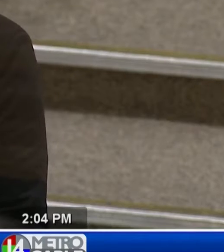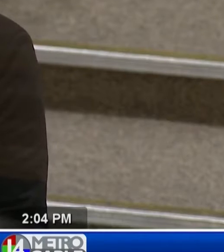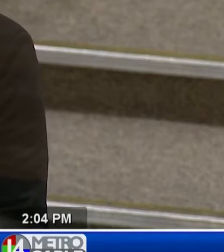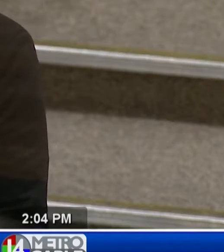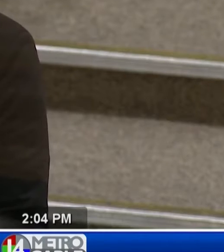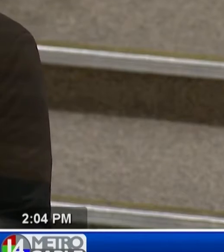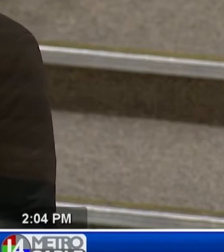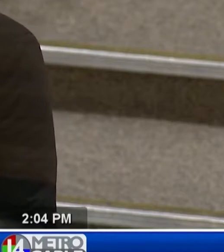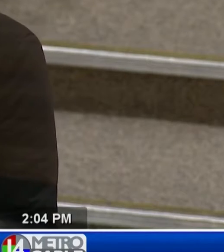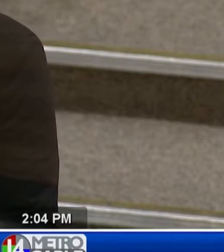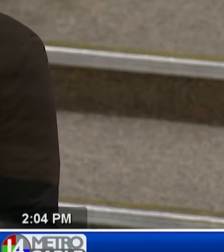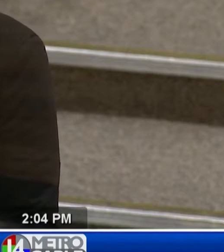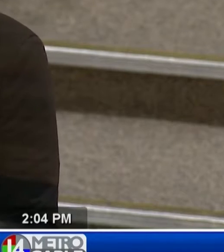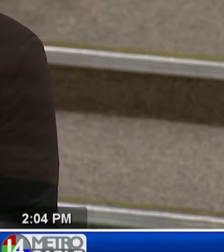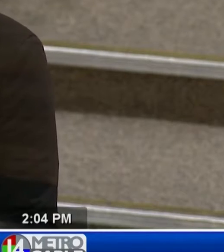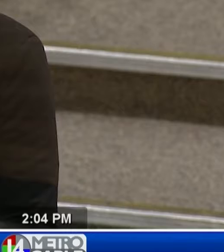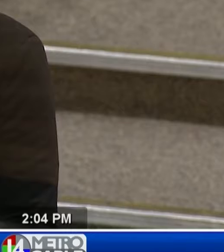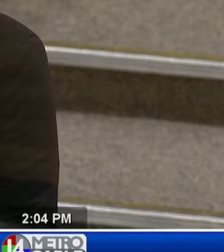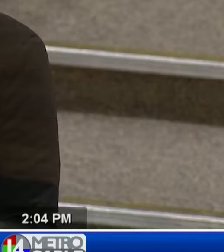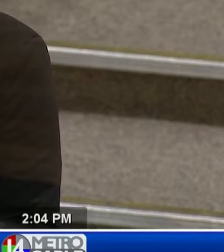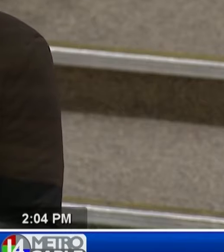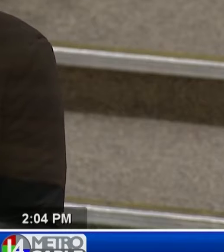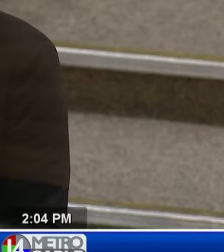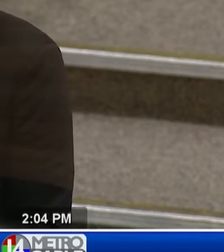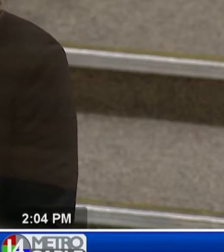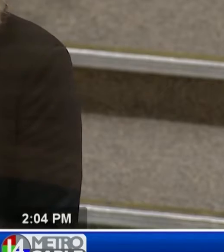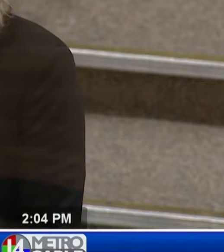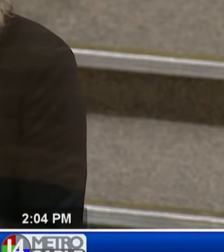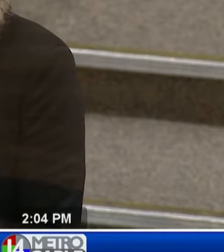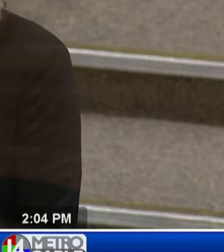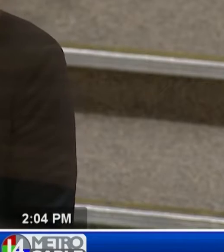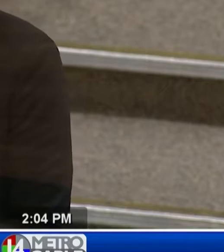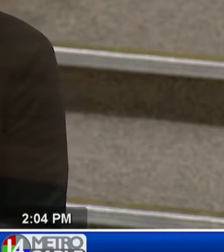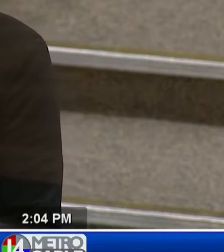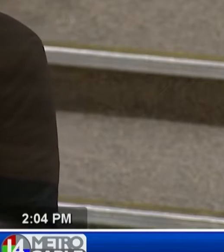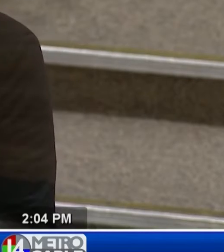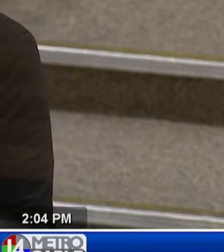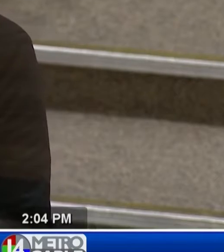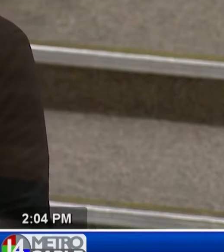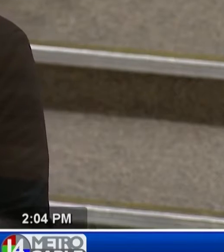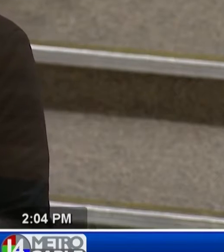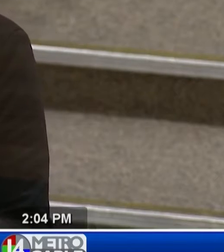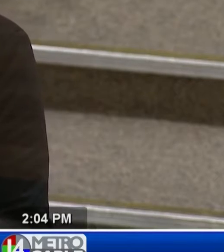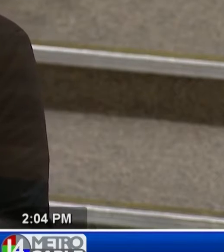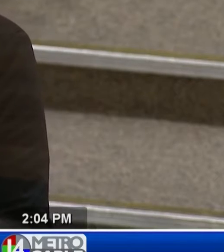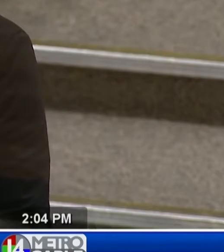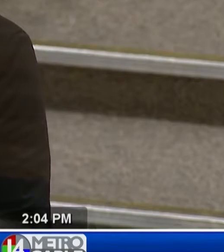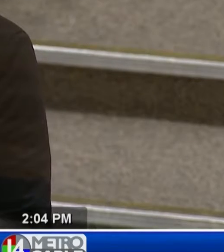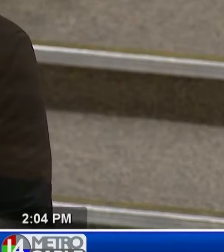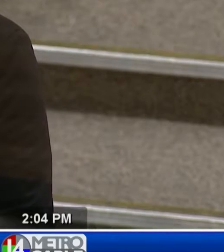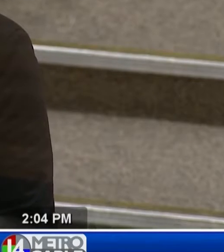Despite this, the county was still able to conduct substantial community outreach through county news stories, social media